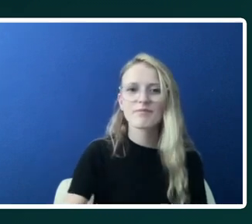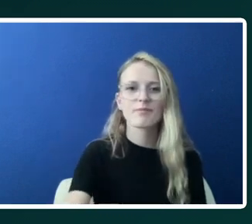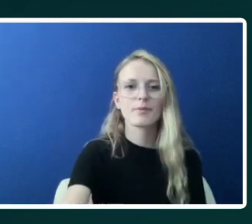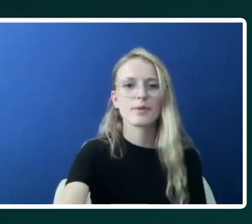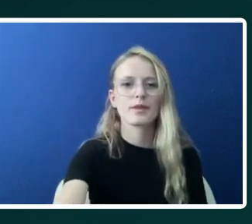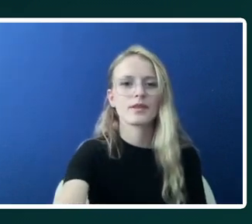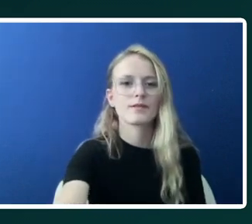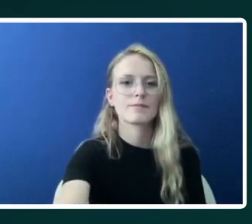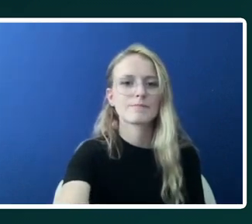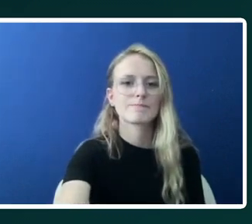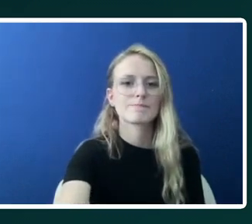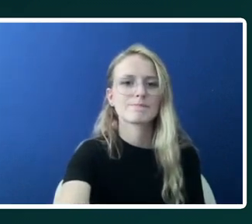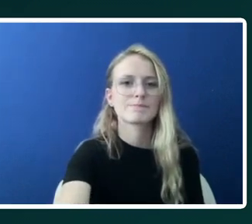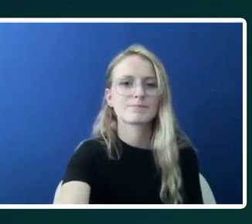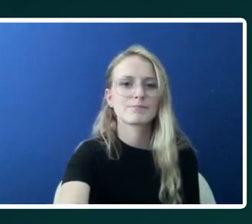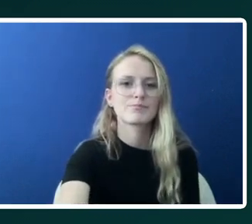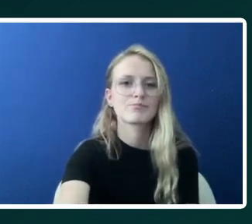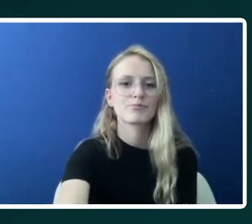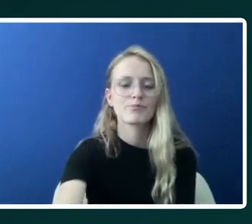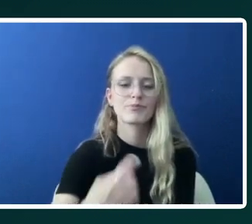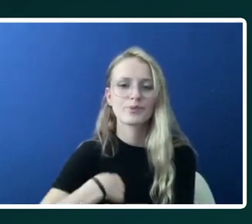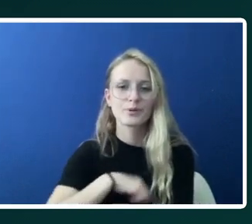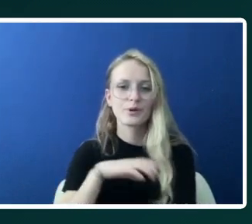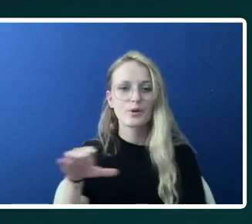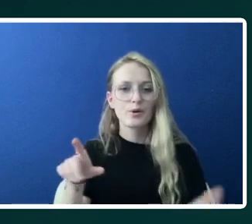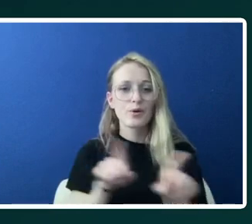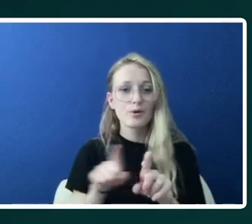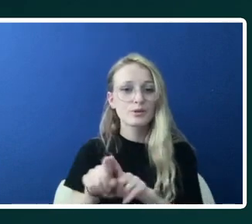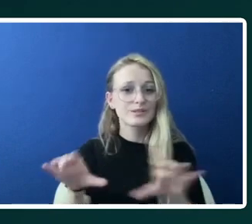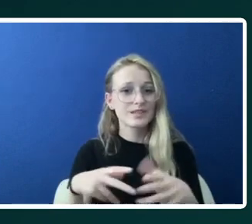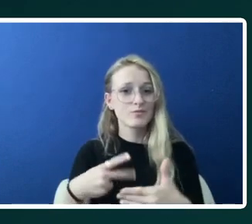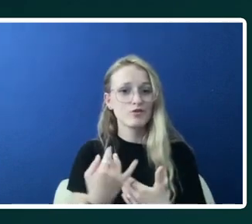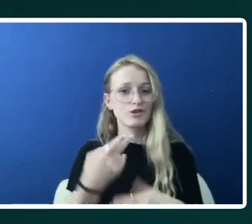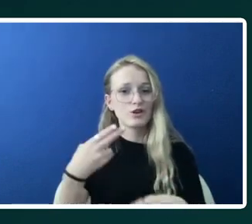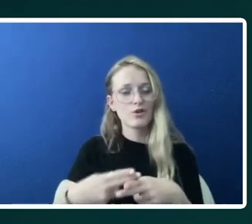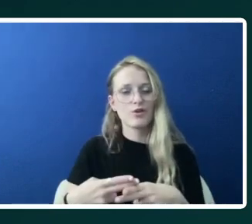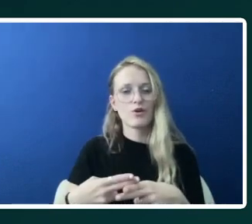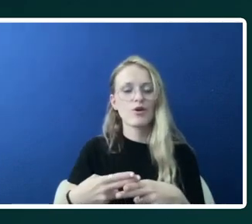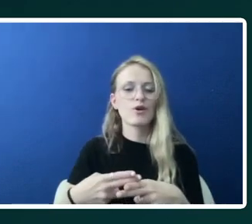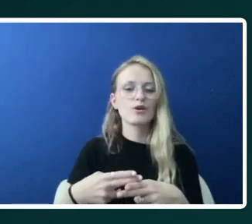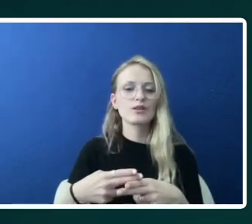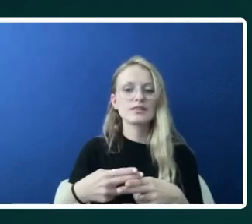We also did a project called Illuminating the Self. This was one of my favorite ones.